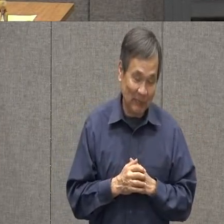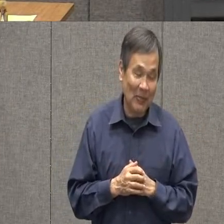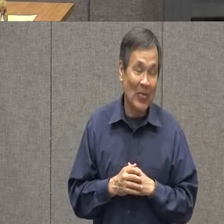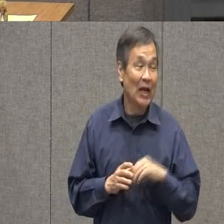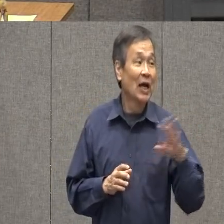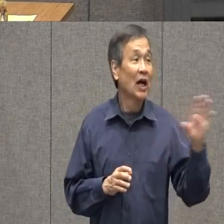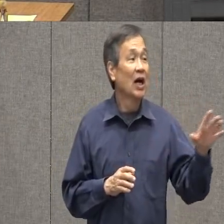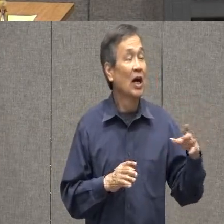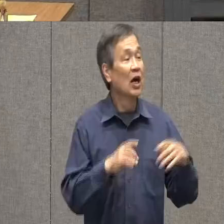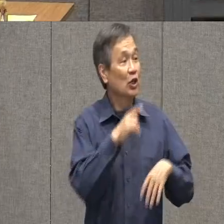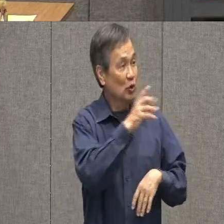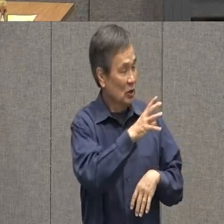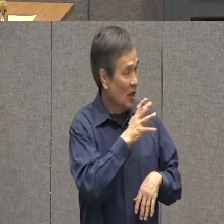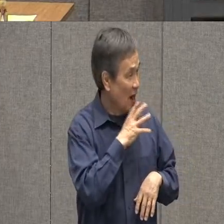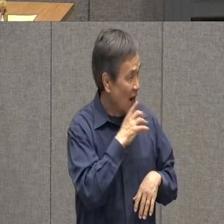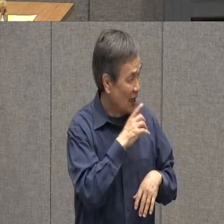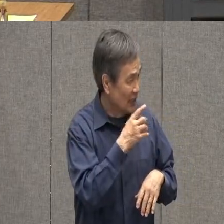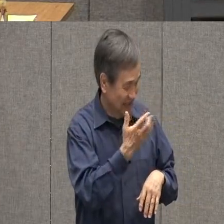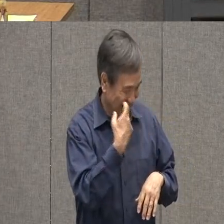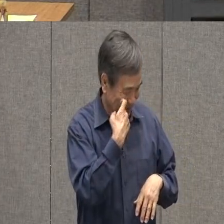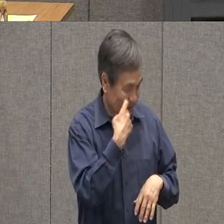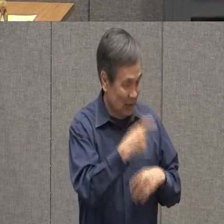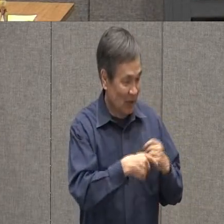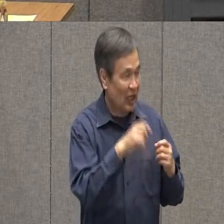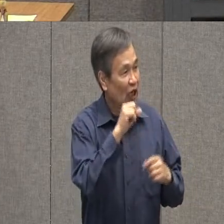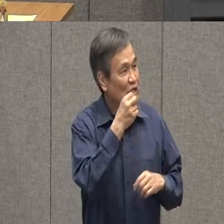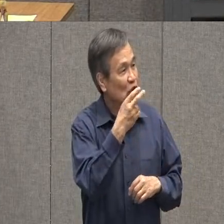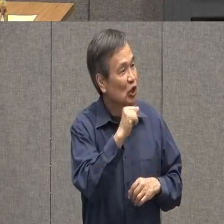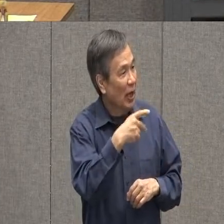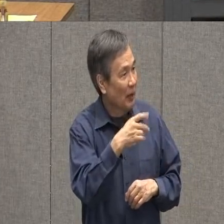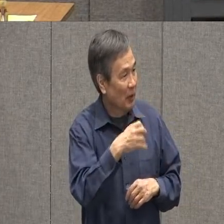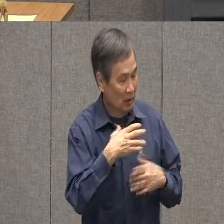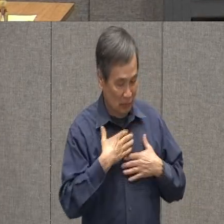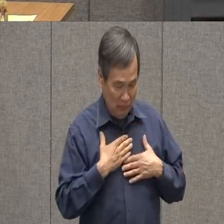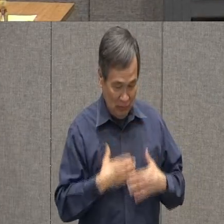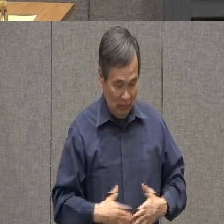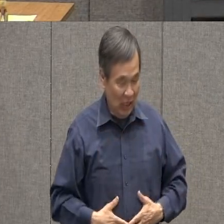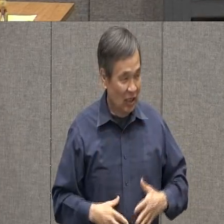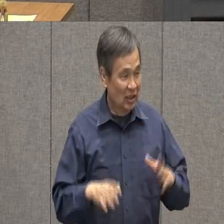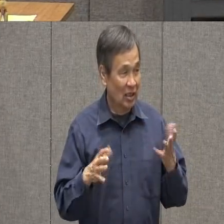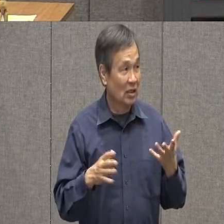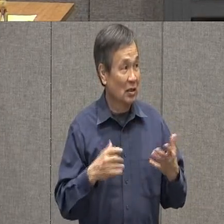Because when you were talking about my shapes, even though I've never taken art,